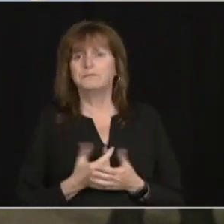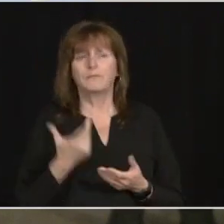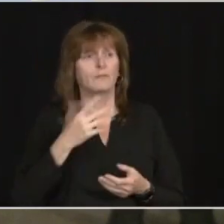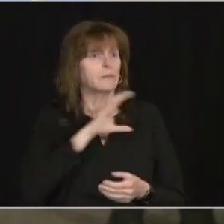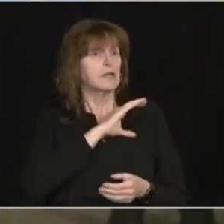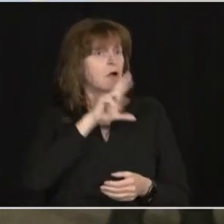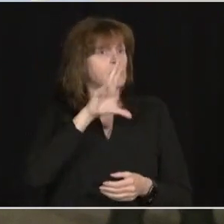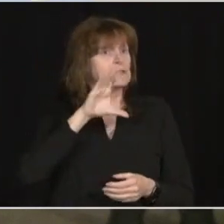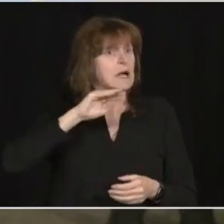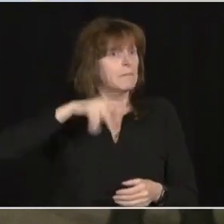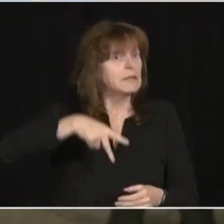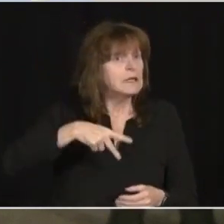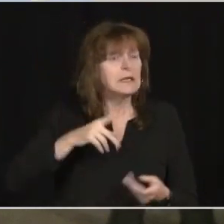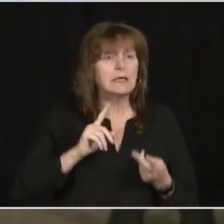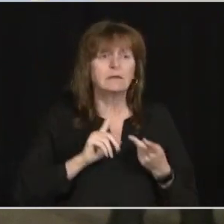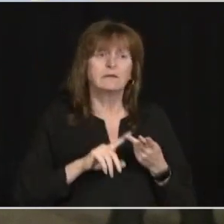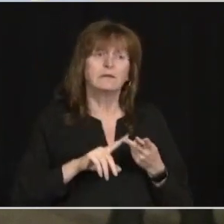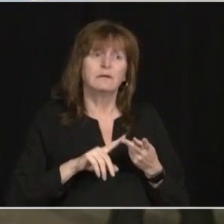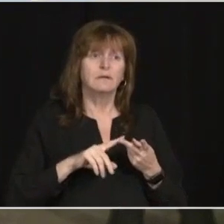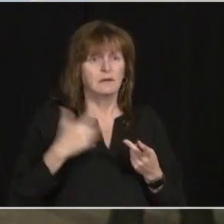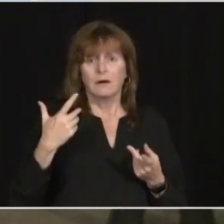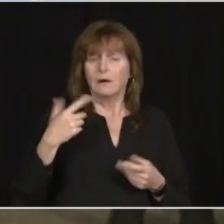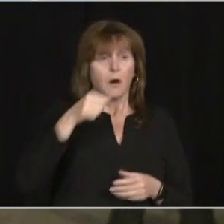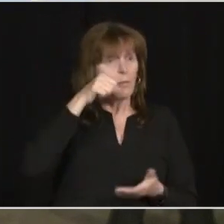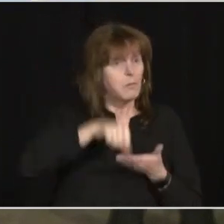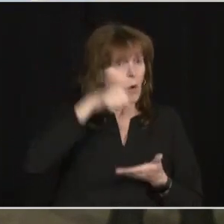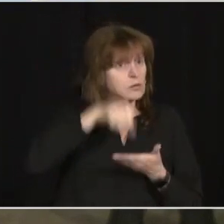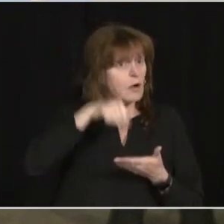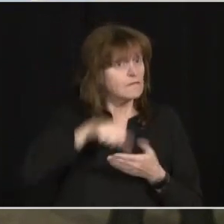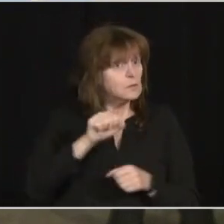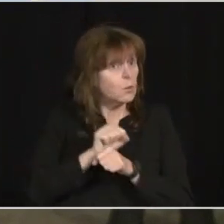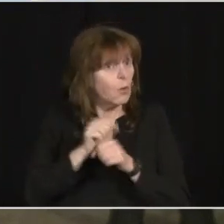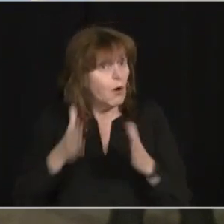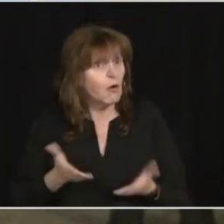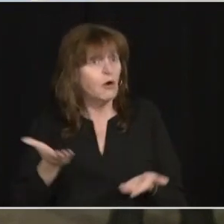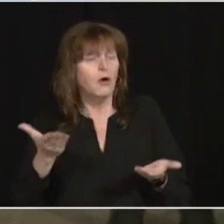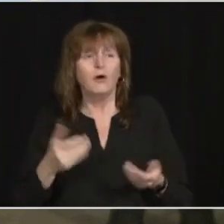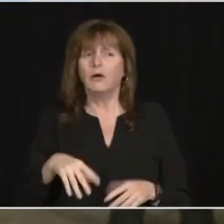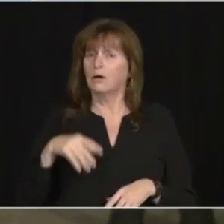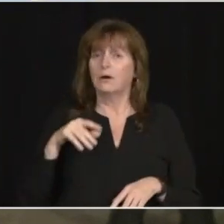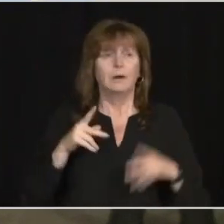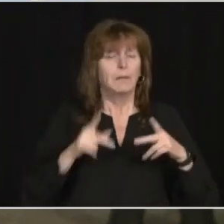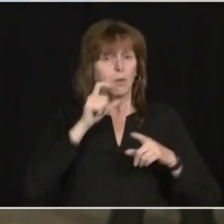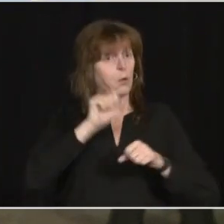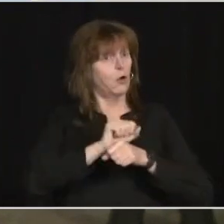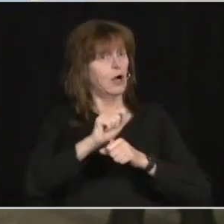border services agency officers, because looking after their kids while they